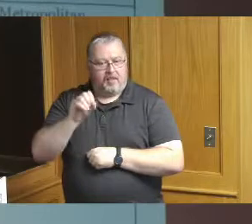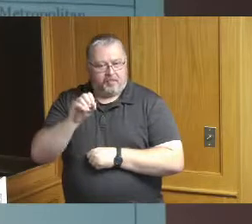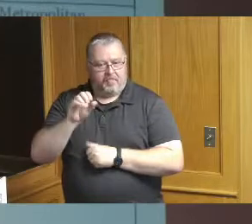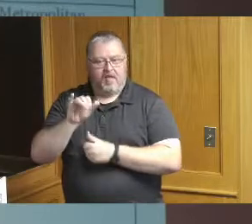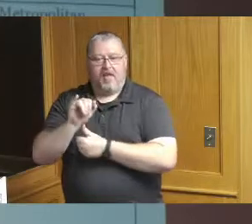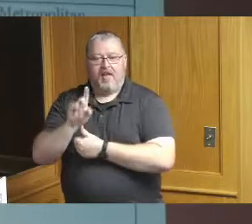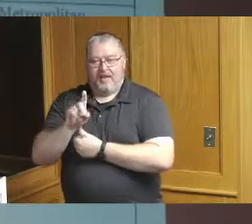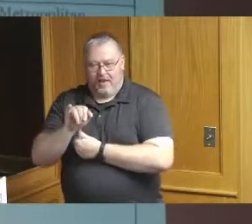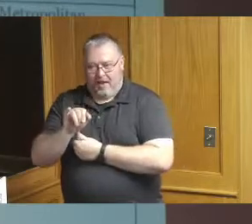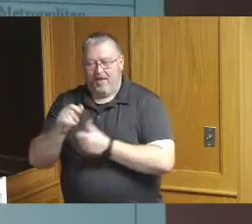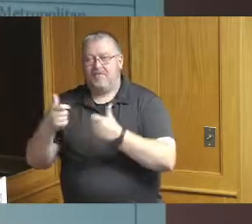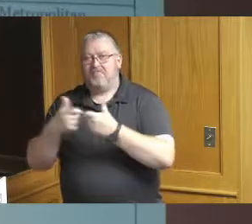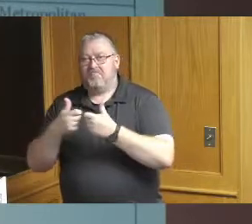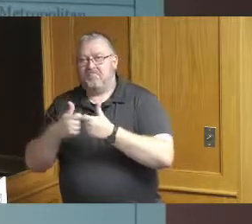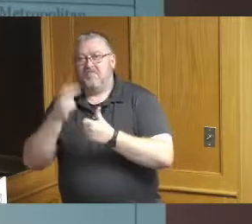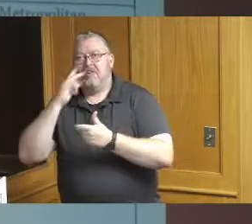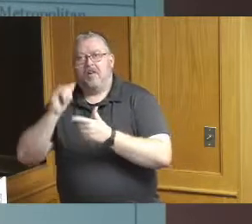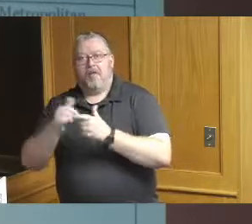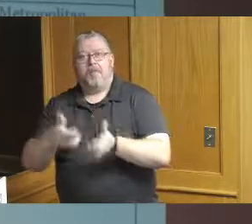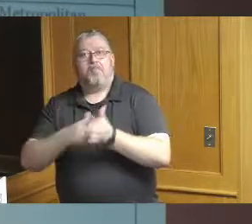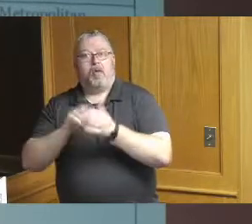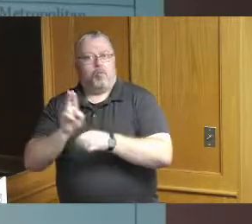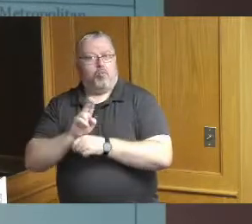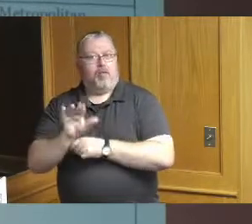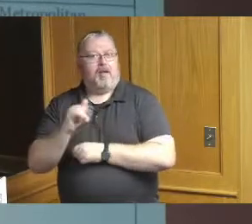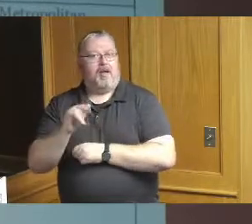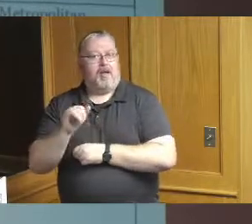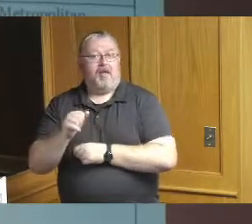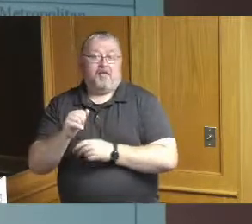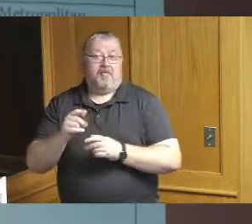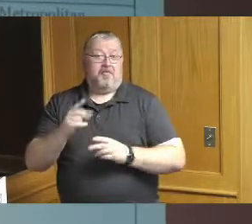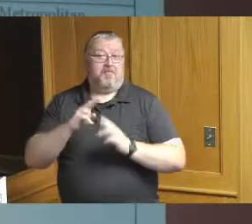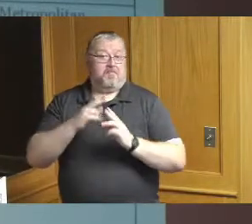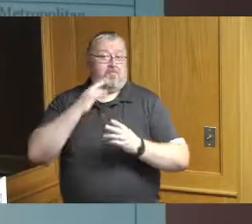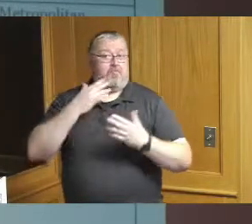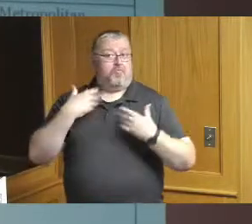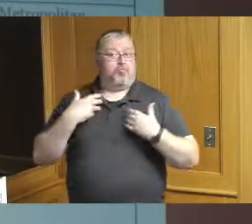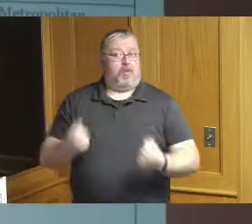they are mandated to use the cases system so it's a pretty comprehensive